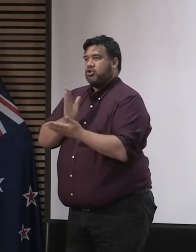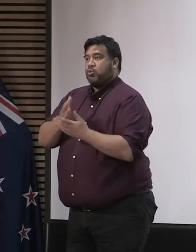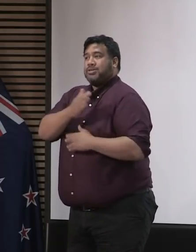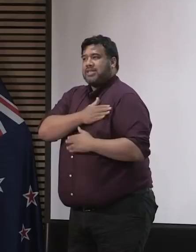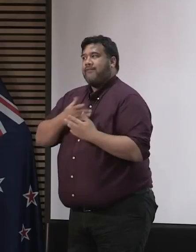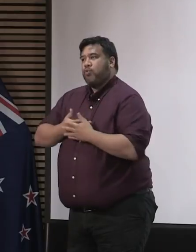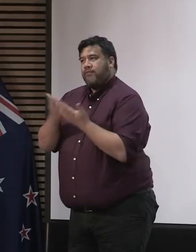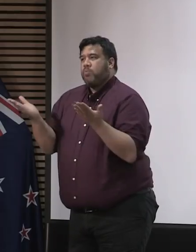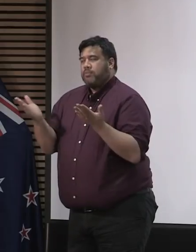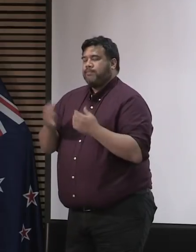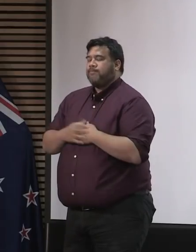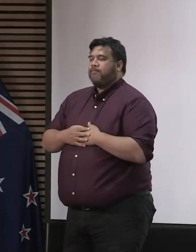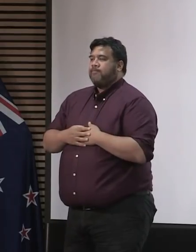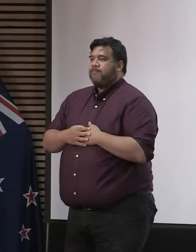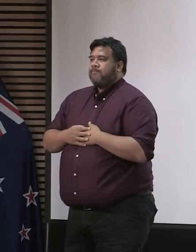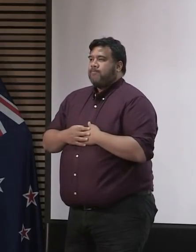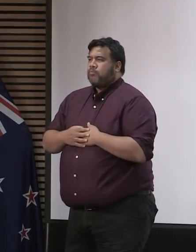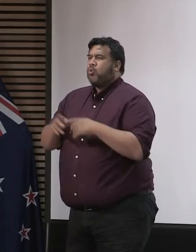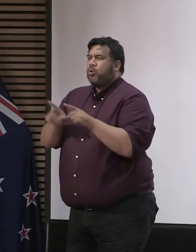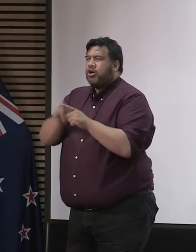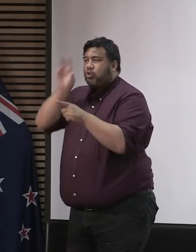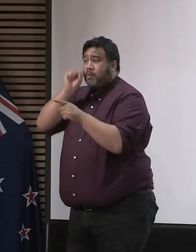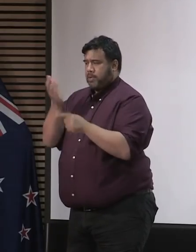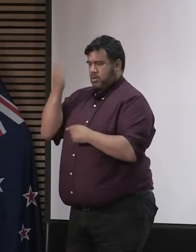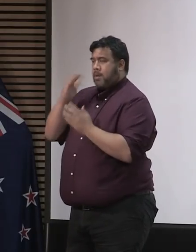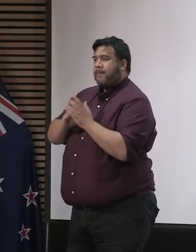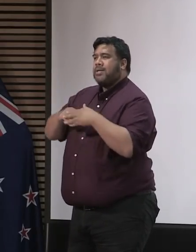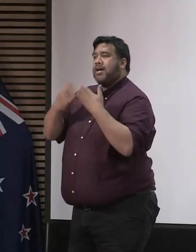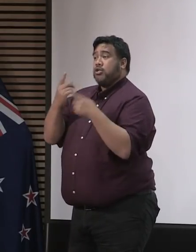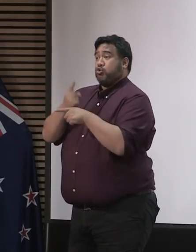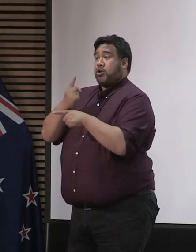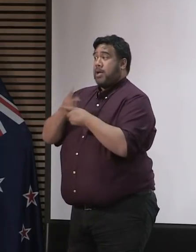Finally, you may recall that on Monday I mentioned that some workplaces, as they prepare for